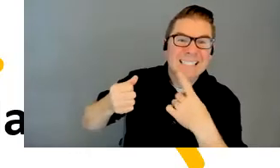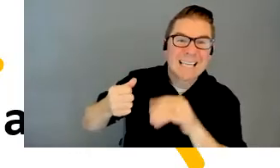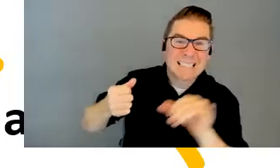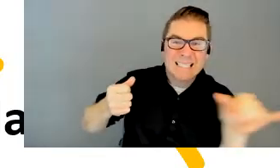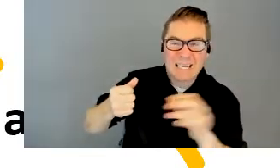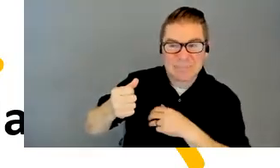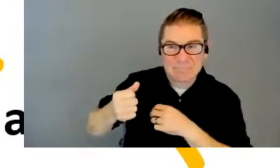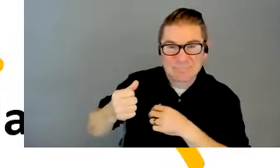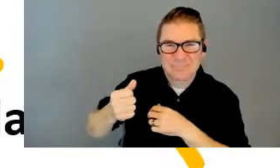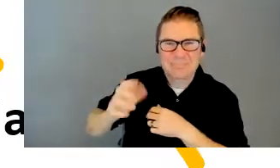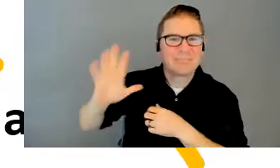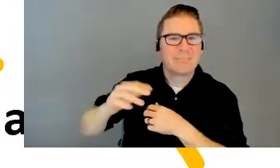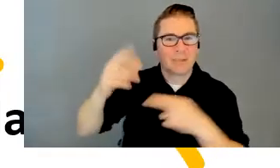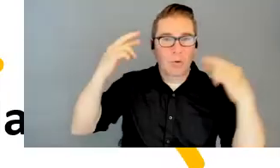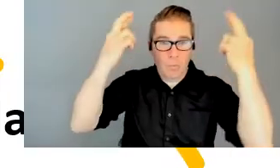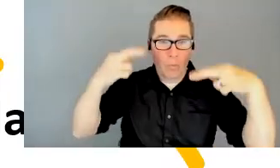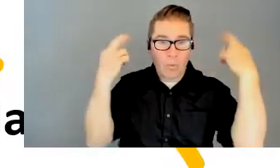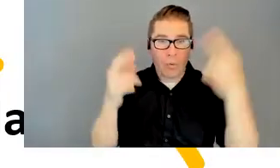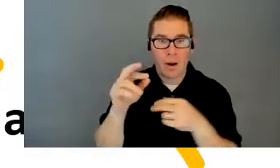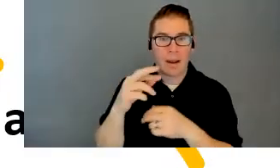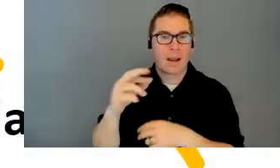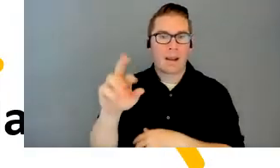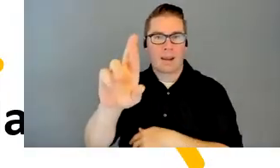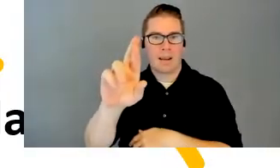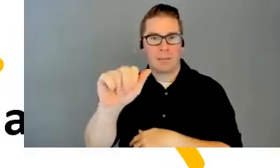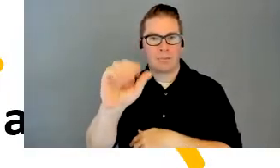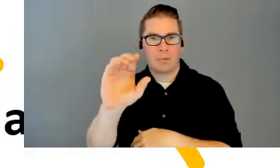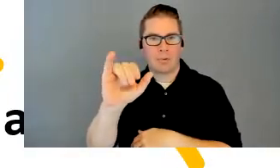We had a student panel last week or maybe was two weeks ago,